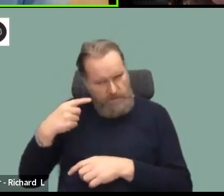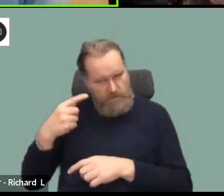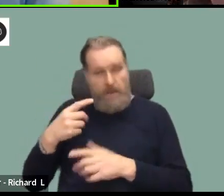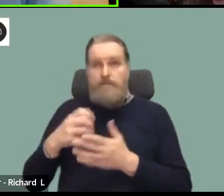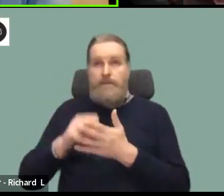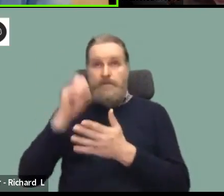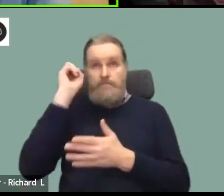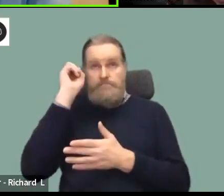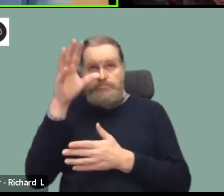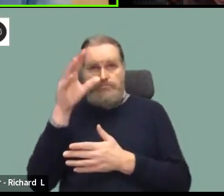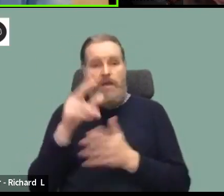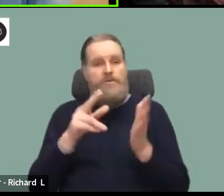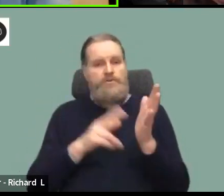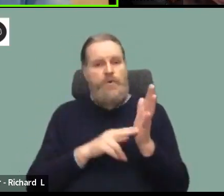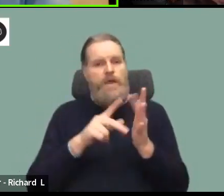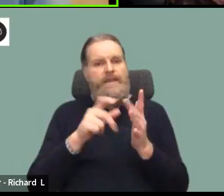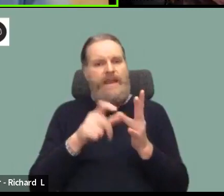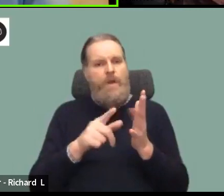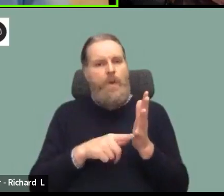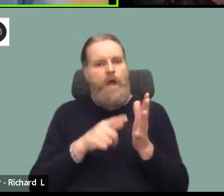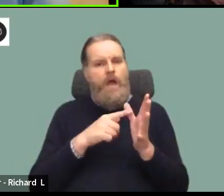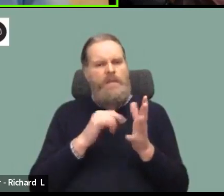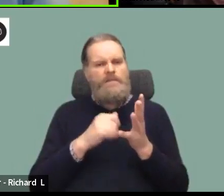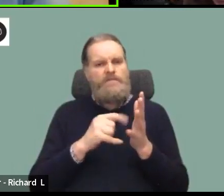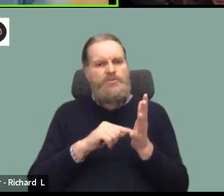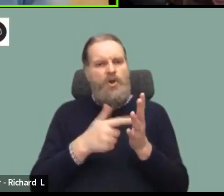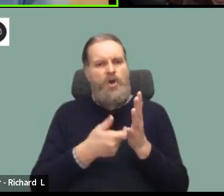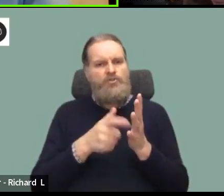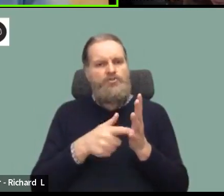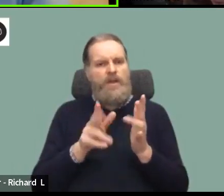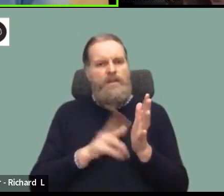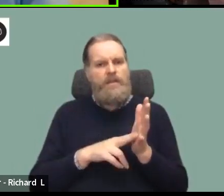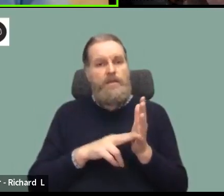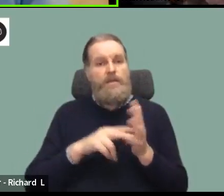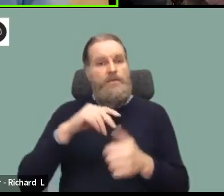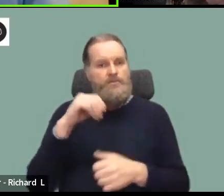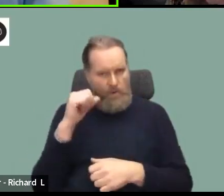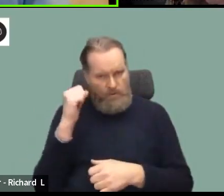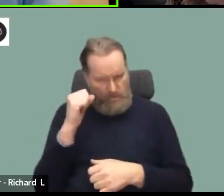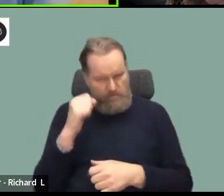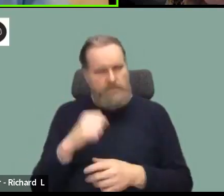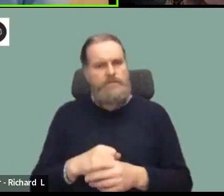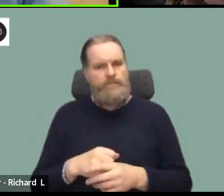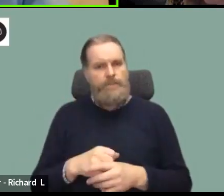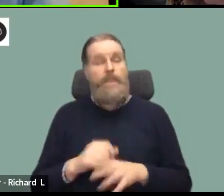Nicola Sturgeon. making it clear that. way why whilst the issue whilst the issue of redemption st the issue of redundancy and pen st the issue of redundancy and